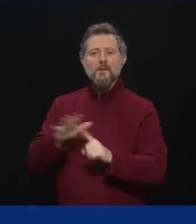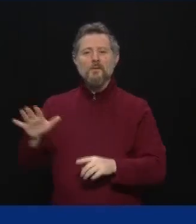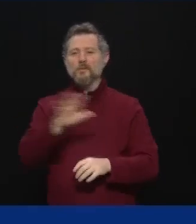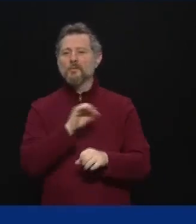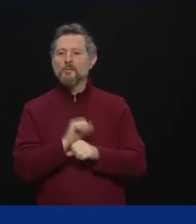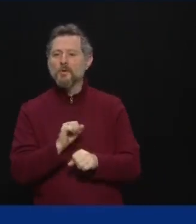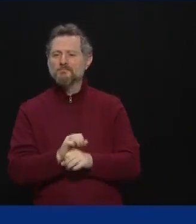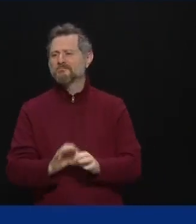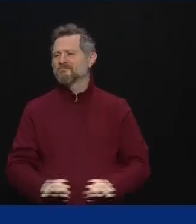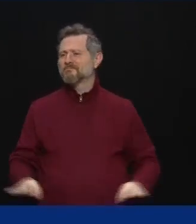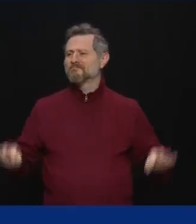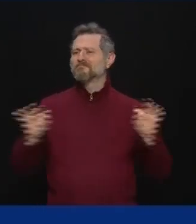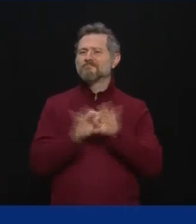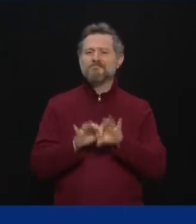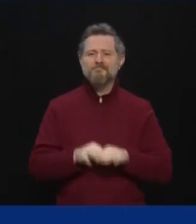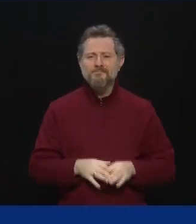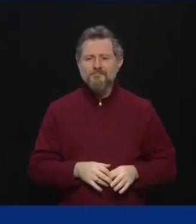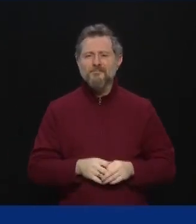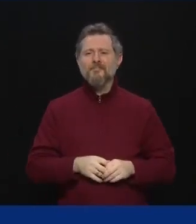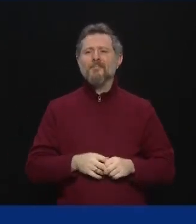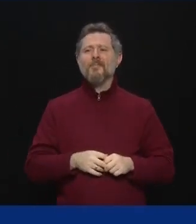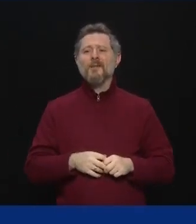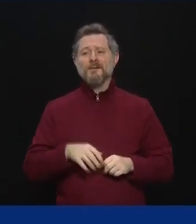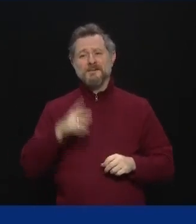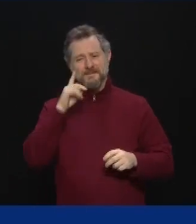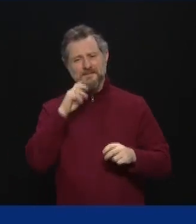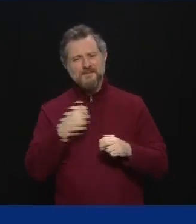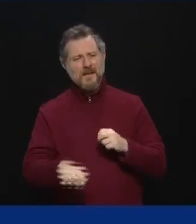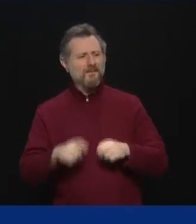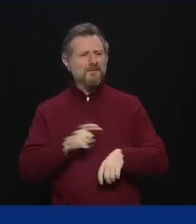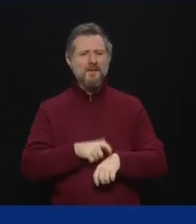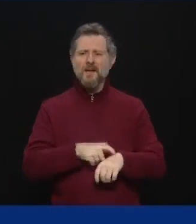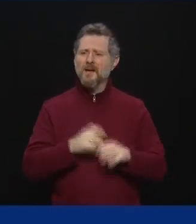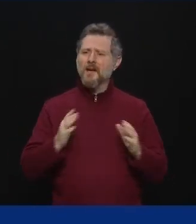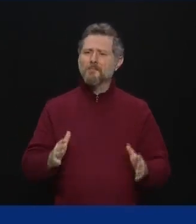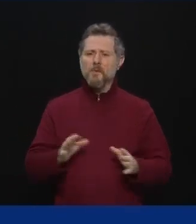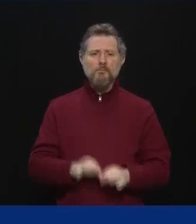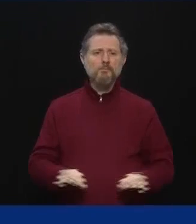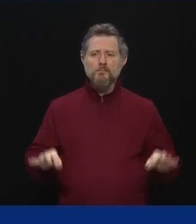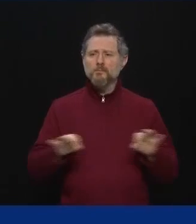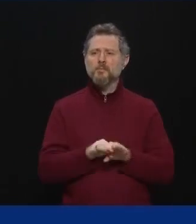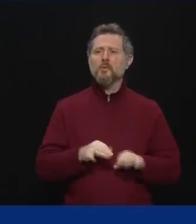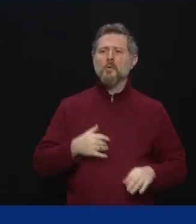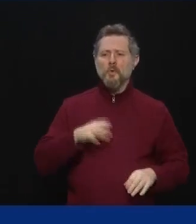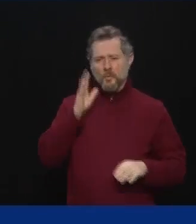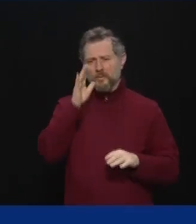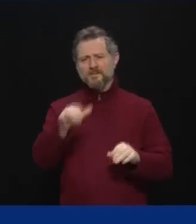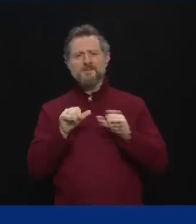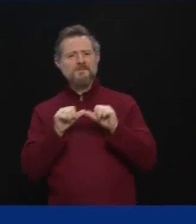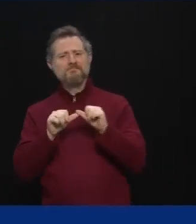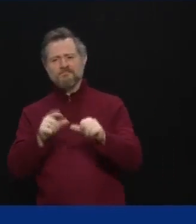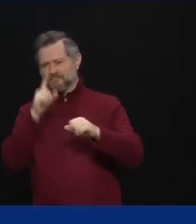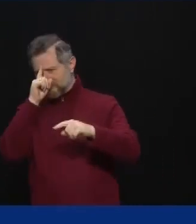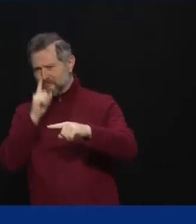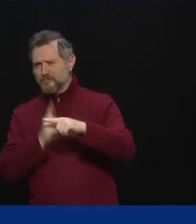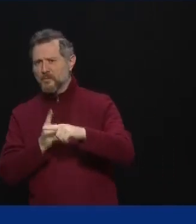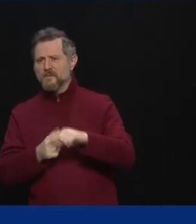YOU CANNOT IMAGINE WHAT THAT SIMPLE WORD OF GRATITUDE WILL DO. LIFTS THEIR SPIRITS AND REMINDS THEM WHAT THEY'RE DOING IS EXTRAORDINARY THING DURING THESE